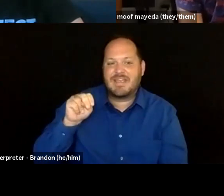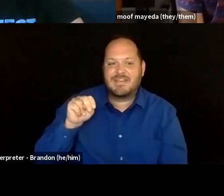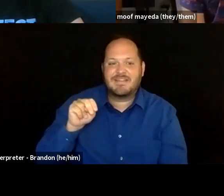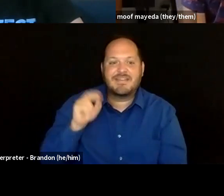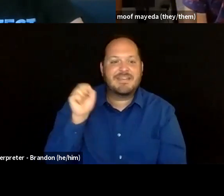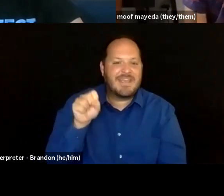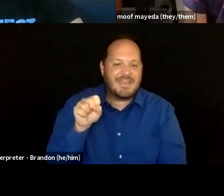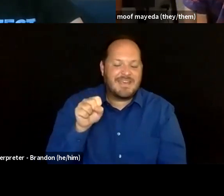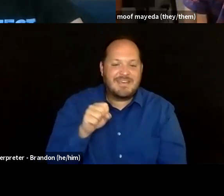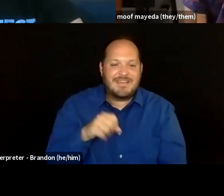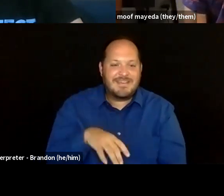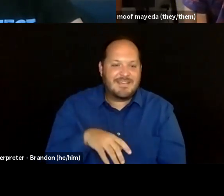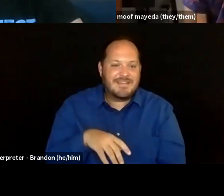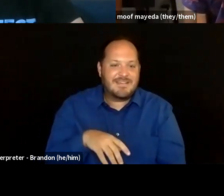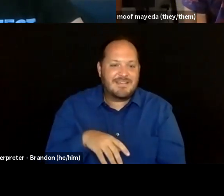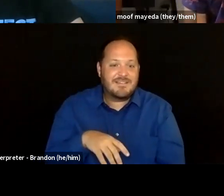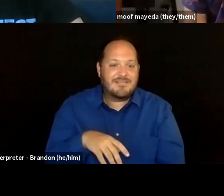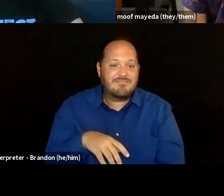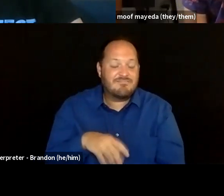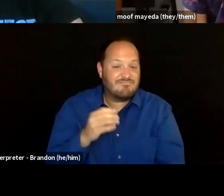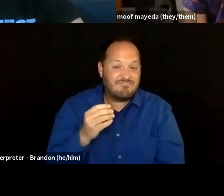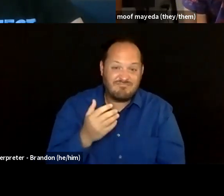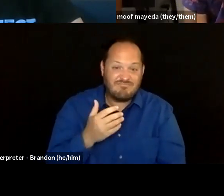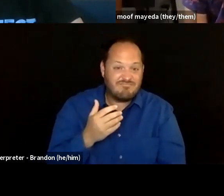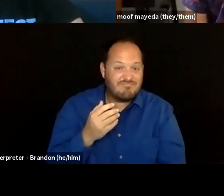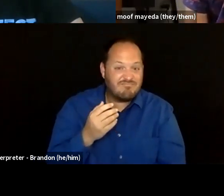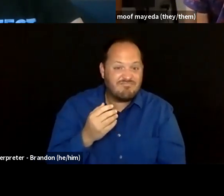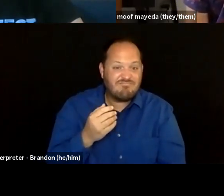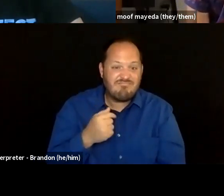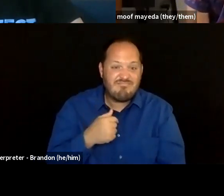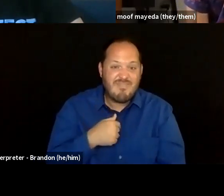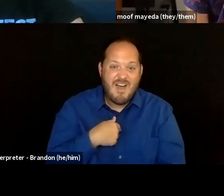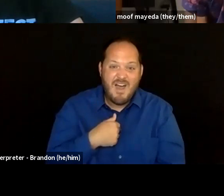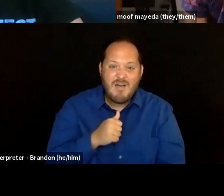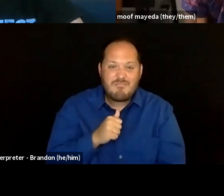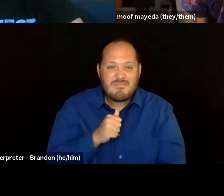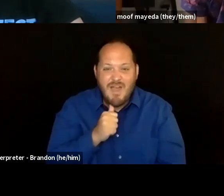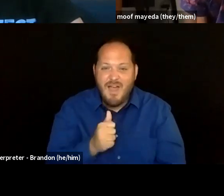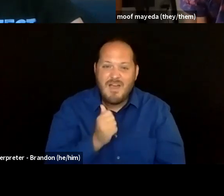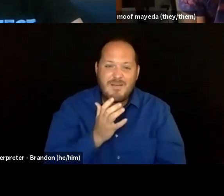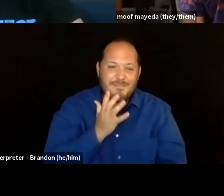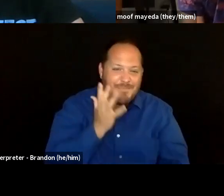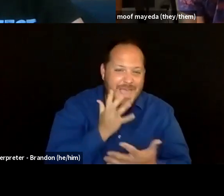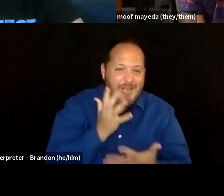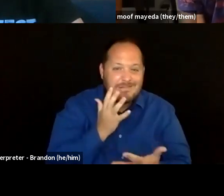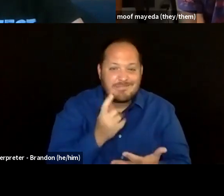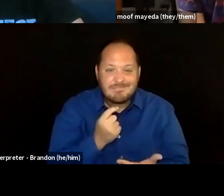But no personal celebrations.